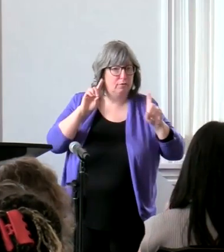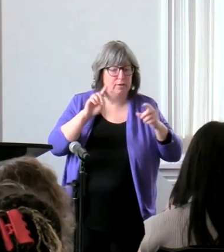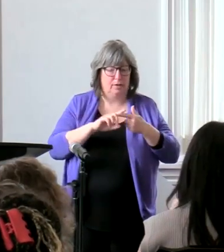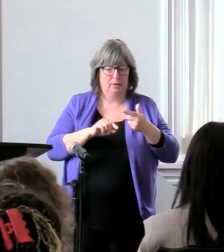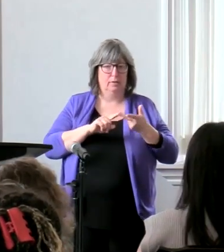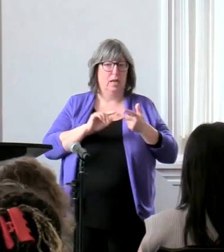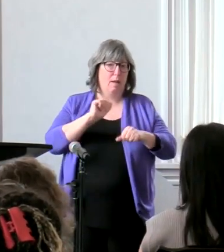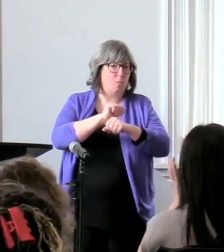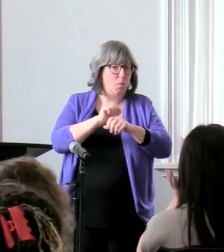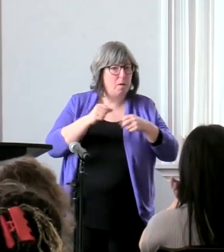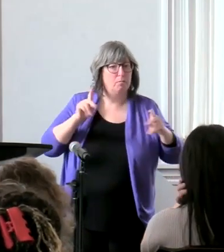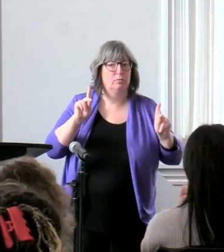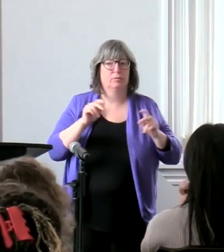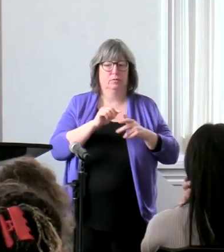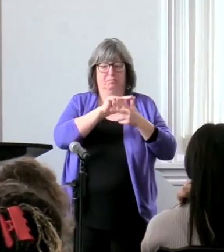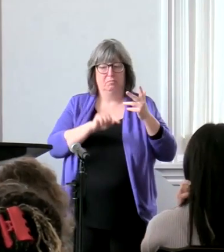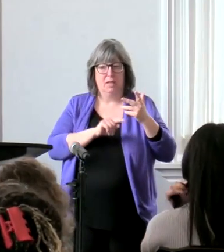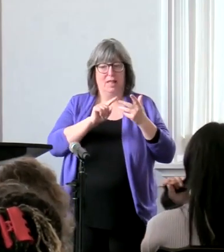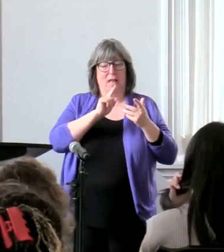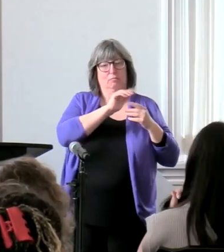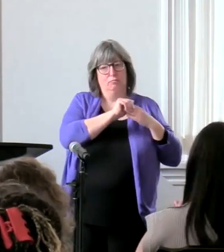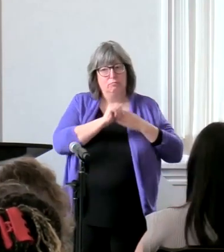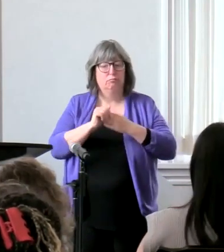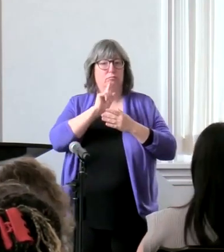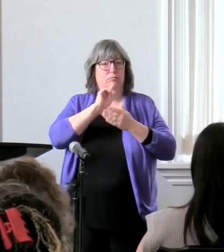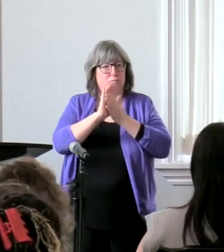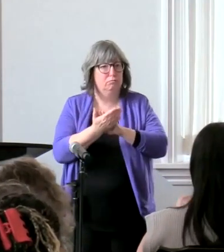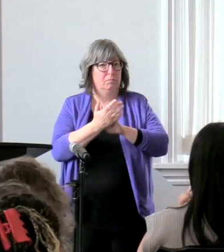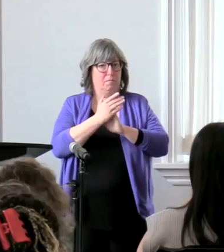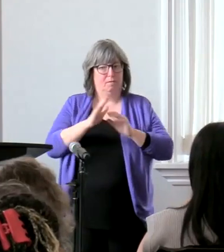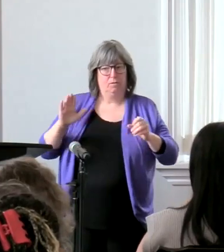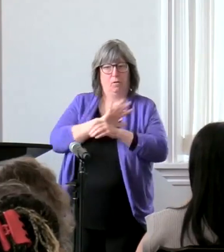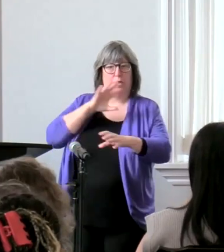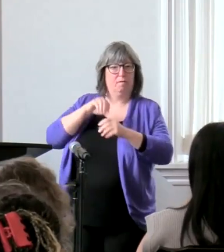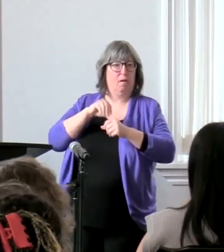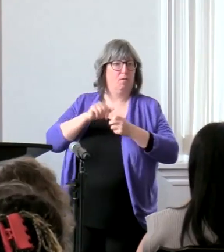and employment opportunities, that lead to the full participation of persons with disabilities.